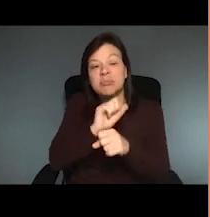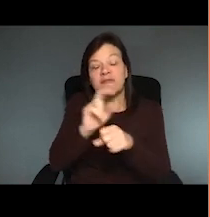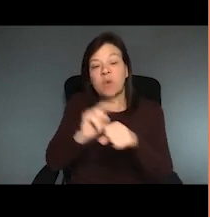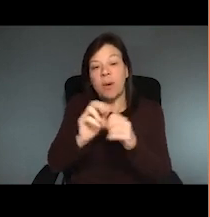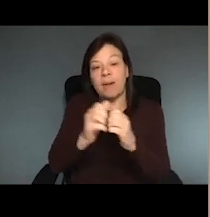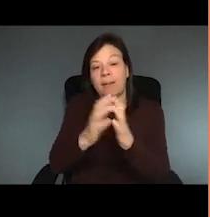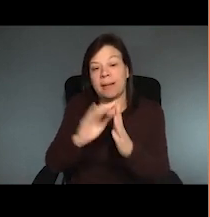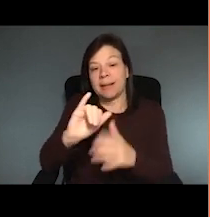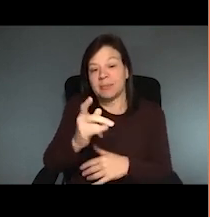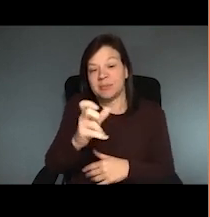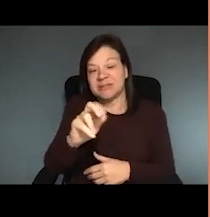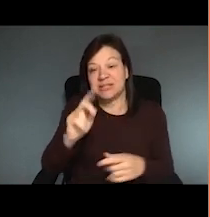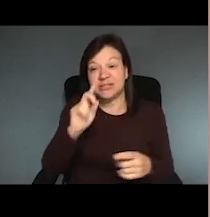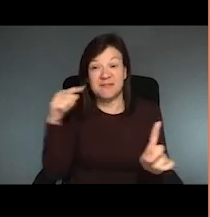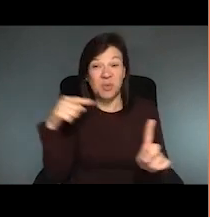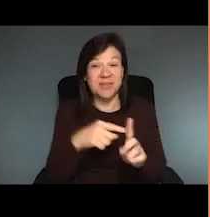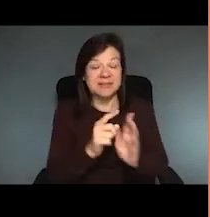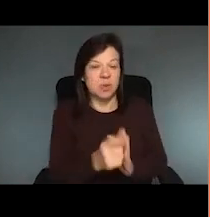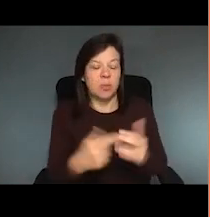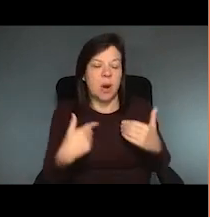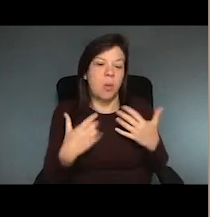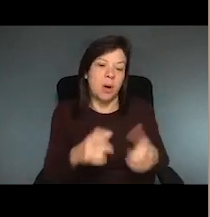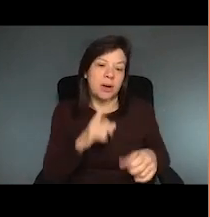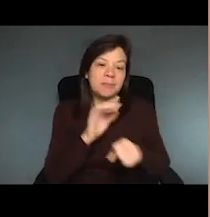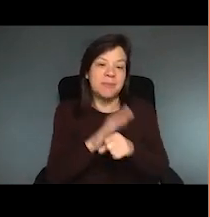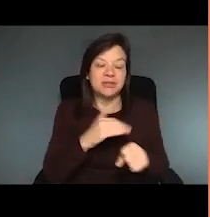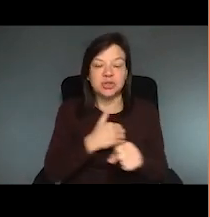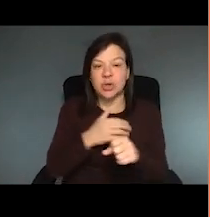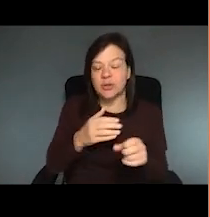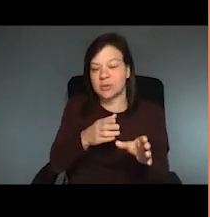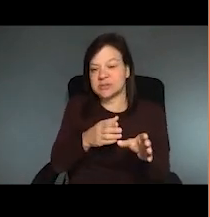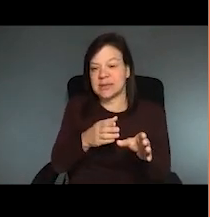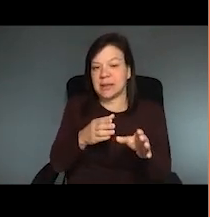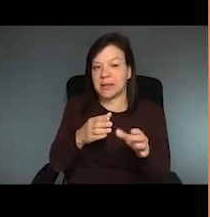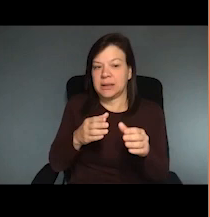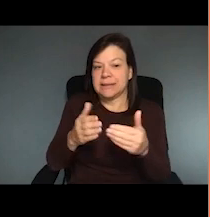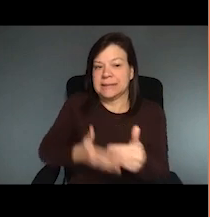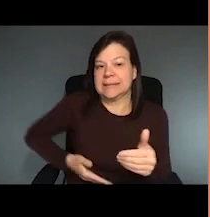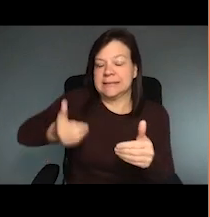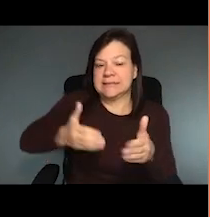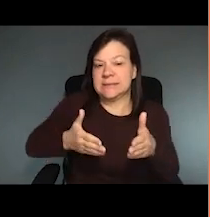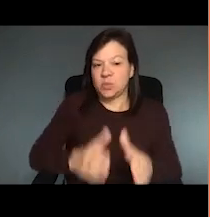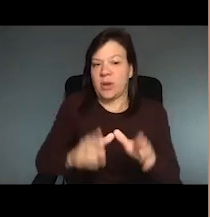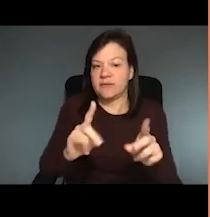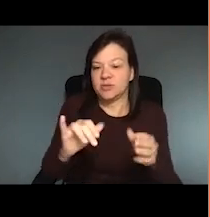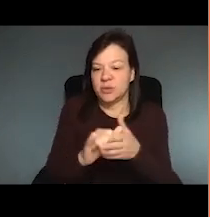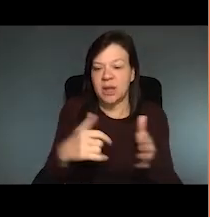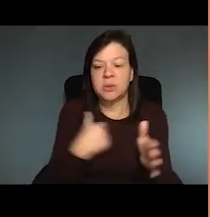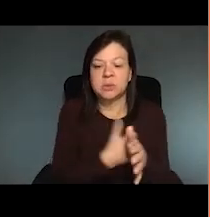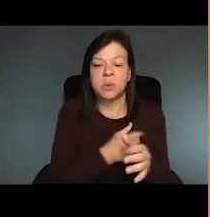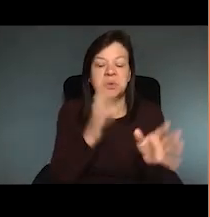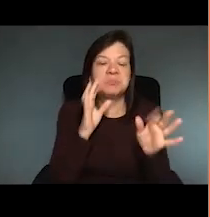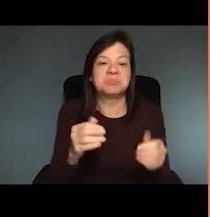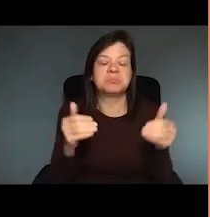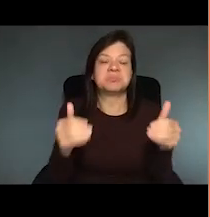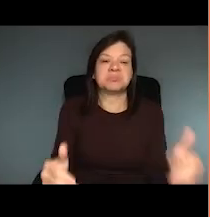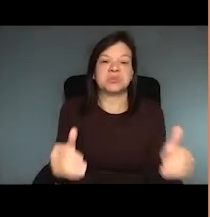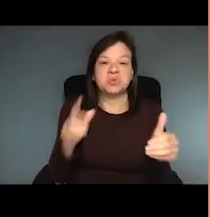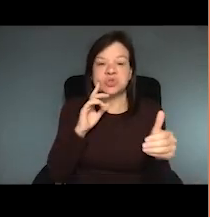THAT THERE WAS A PATH OF LEAST RESISTANCE AND SO WE HAD DECIDED TO JUST DYNAMICALLY INJECT THIS INTO THE